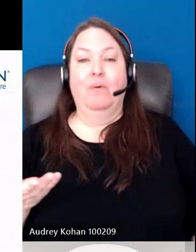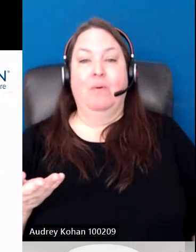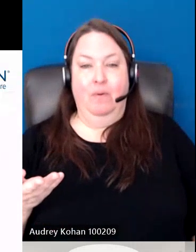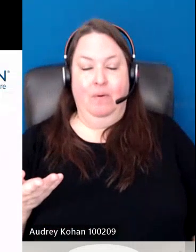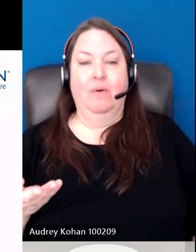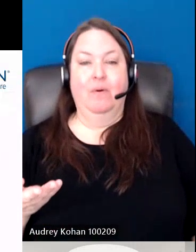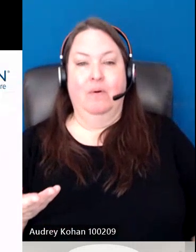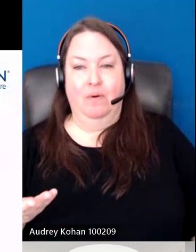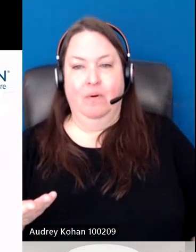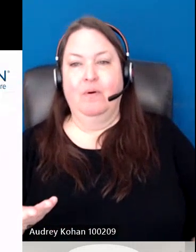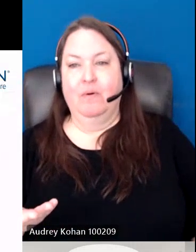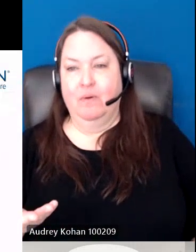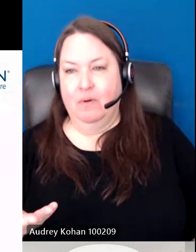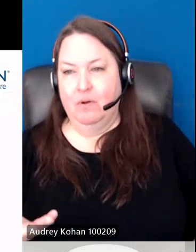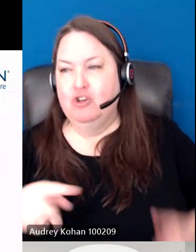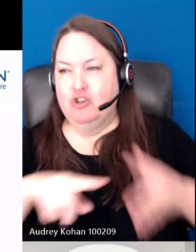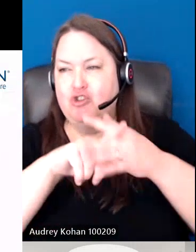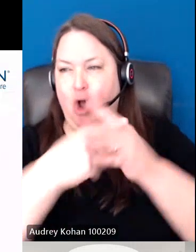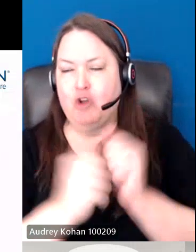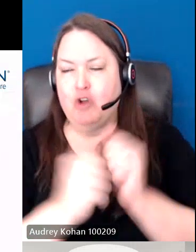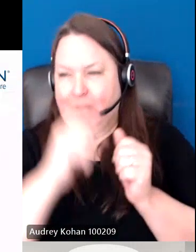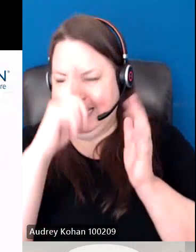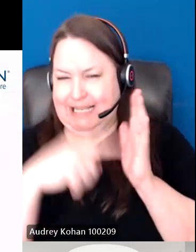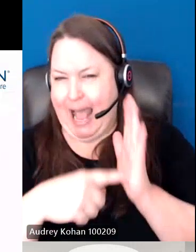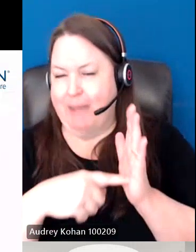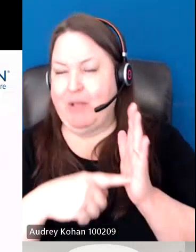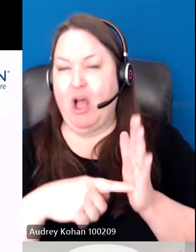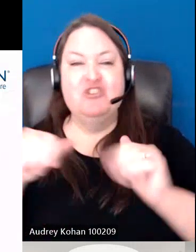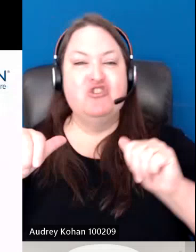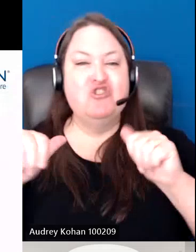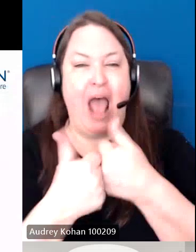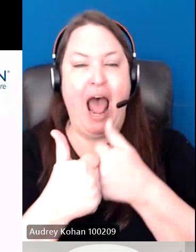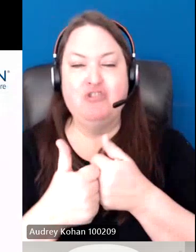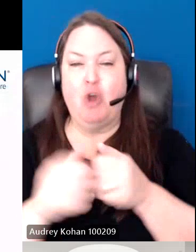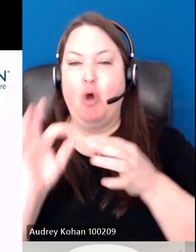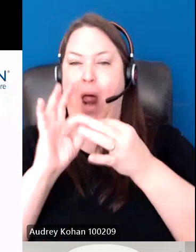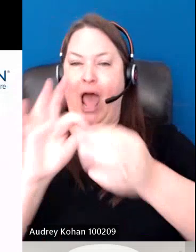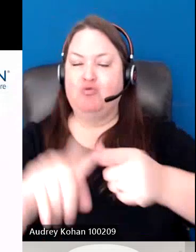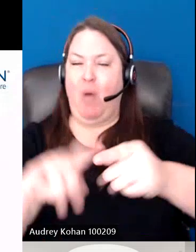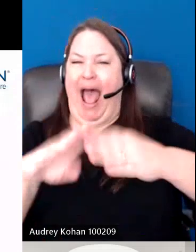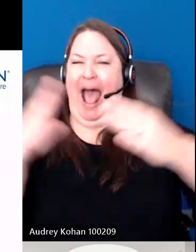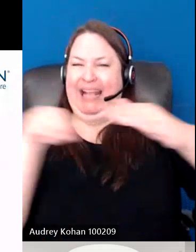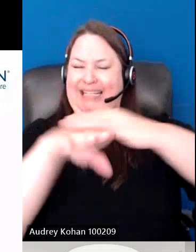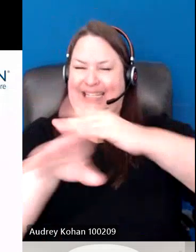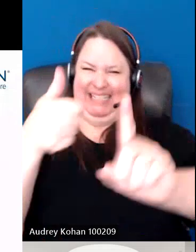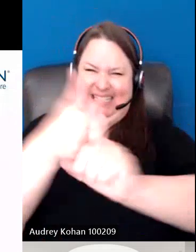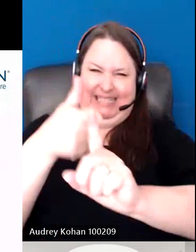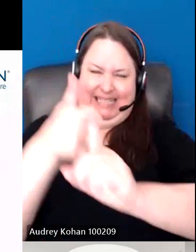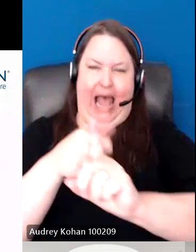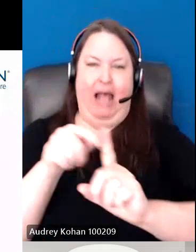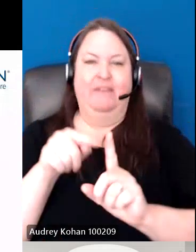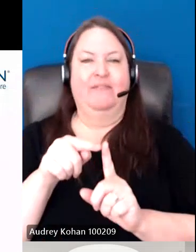with some examples of challenges uh related to access itself so if a tellah health platform